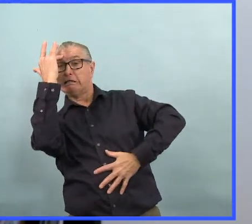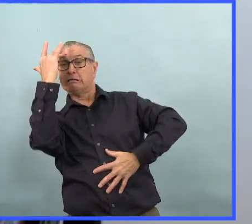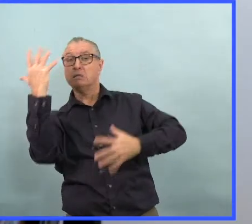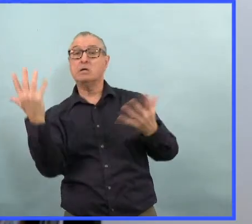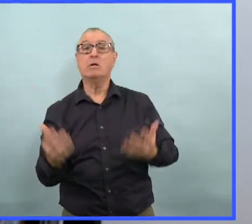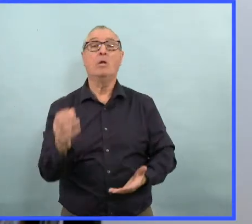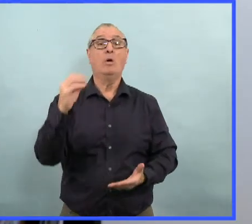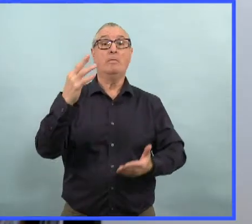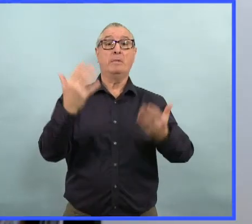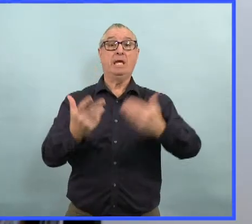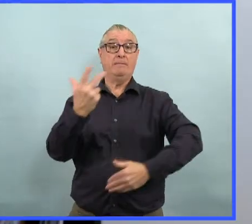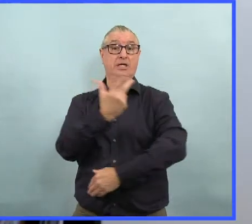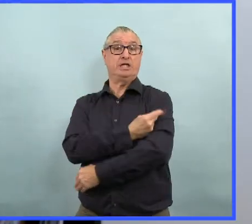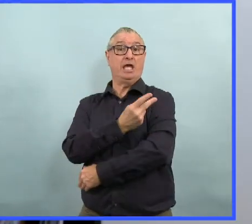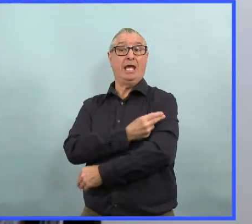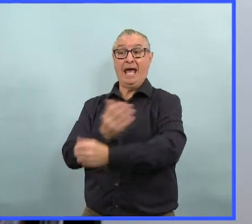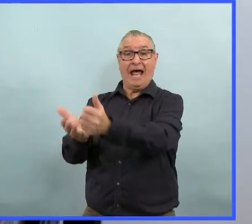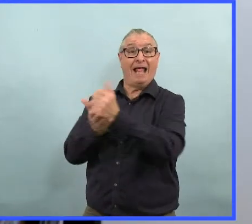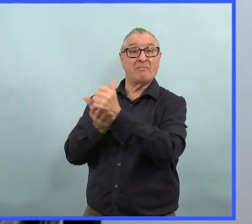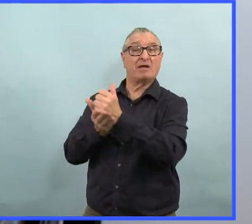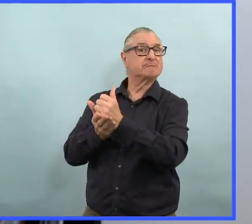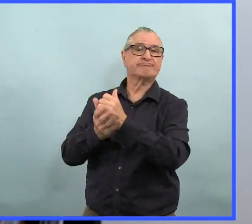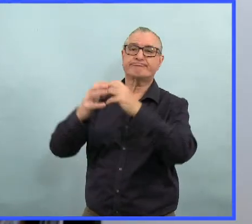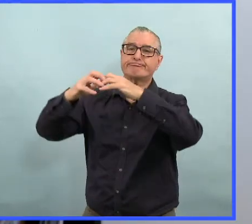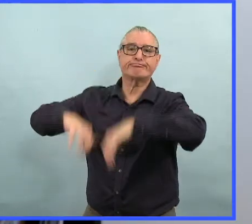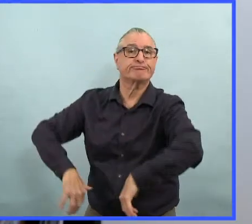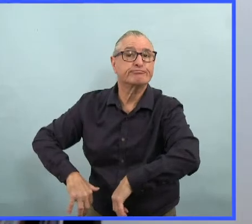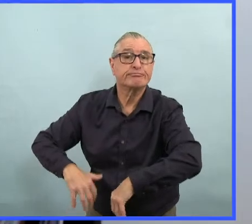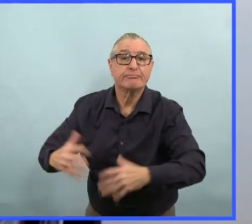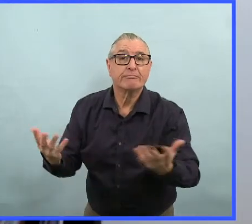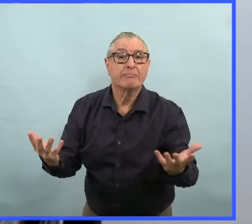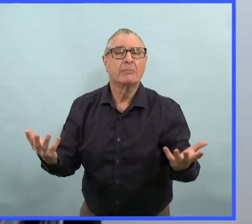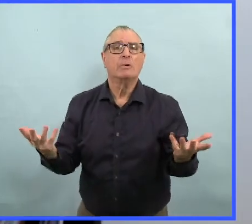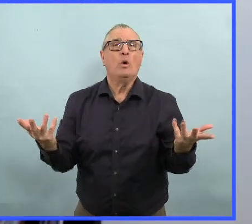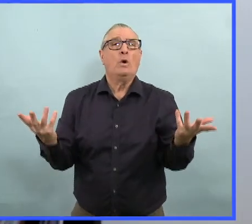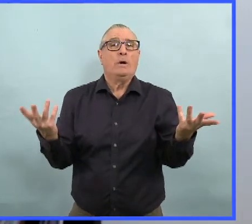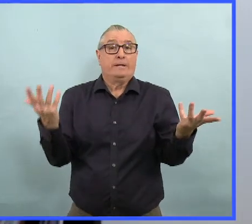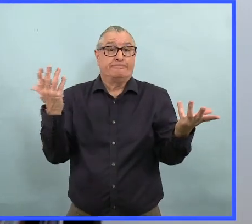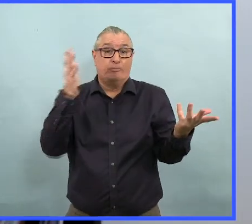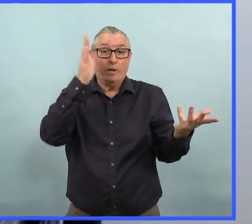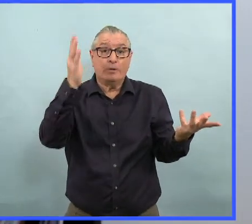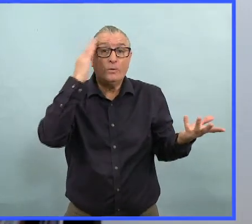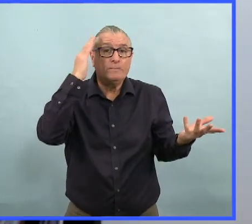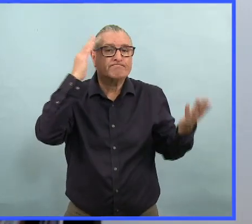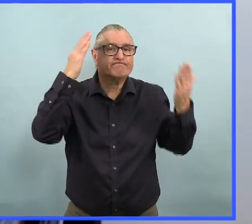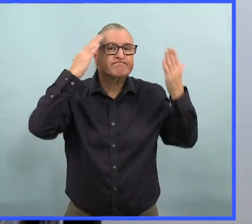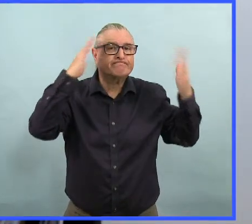don't know that at this point but what we do know is that so far even though omicron looks quite